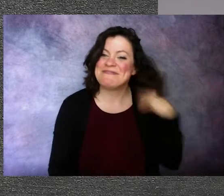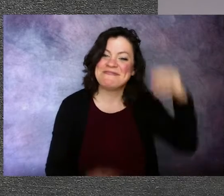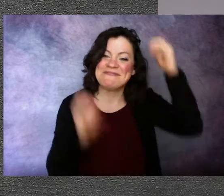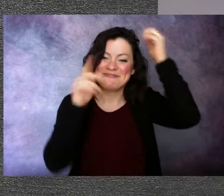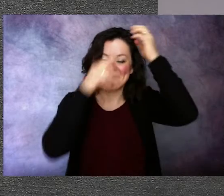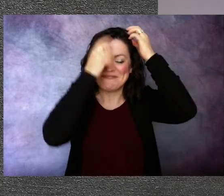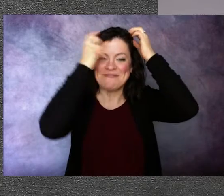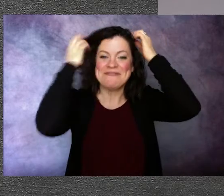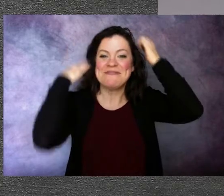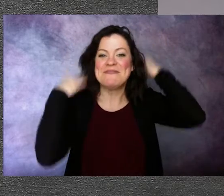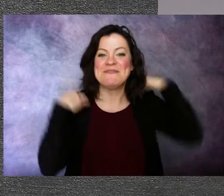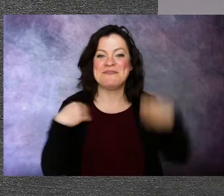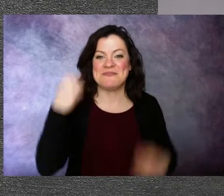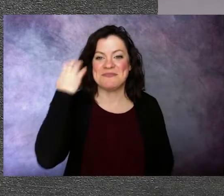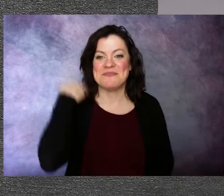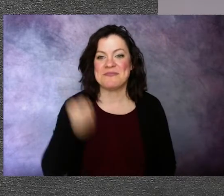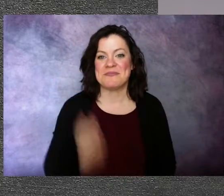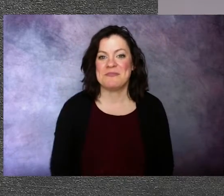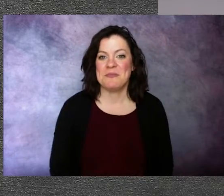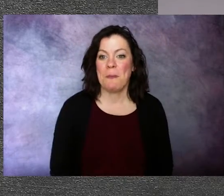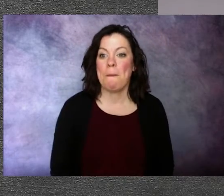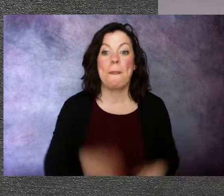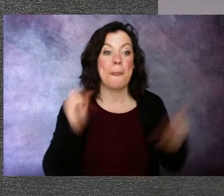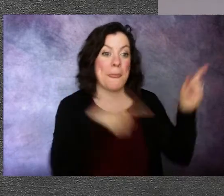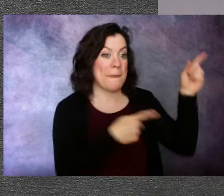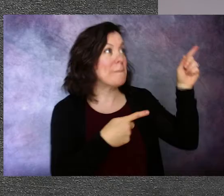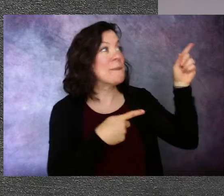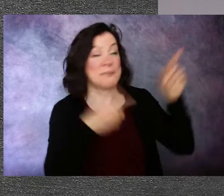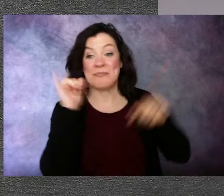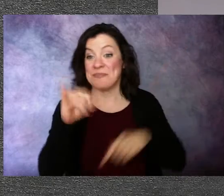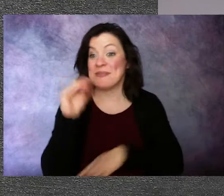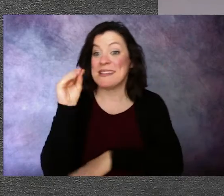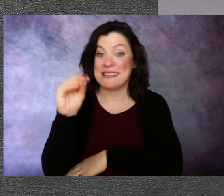All right, so let's look. We have our "Dinosaur Train" characters.